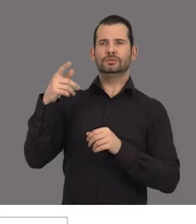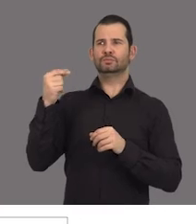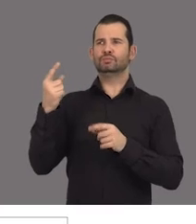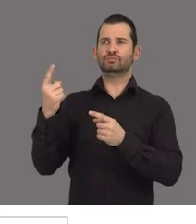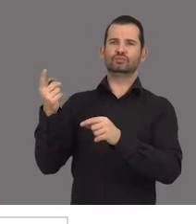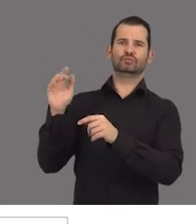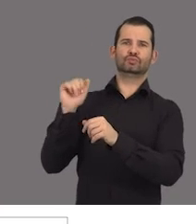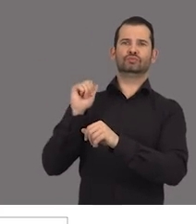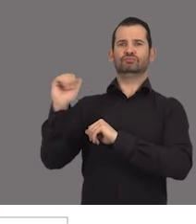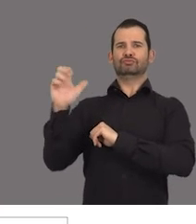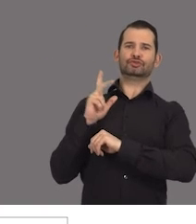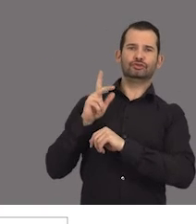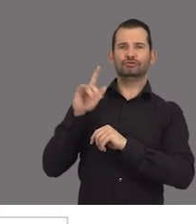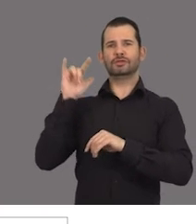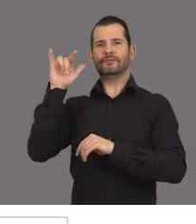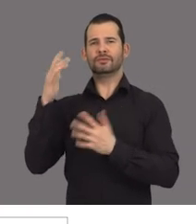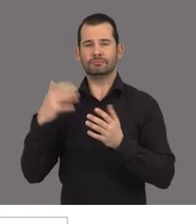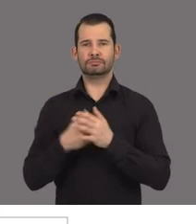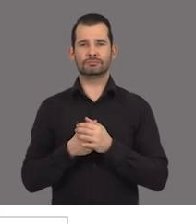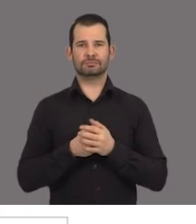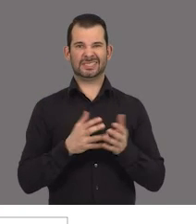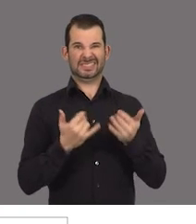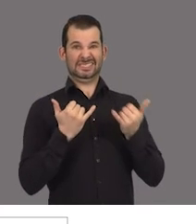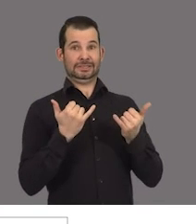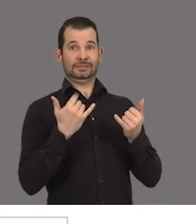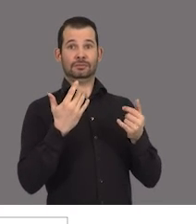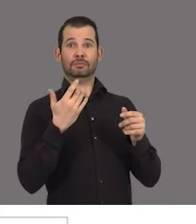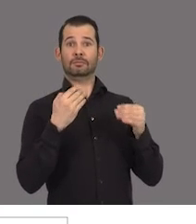1: The existing method of tracking it yourself.